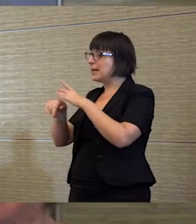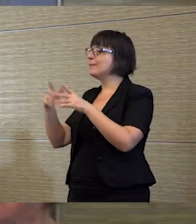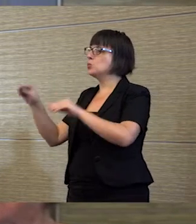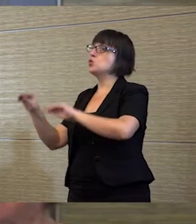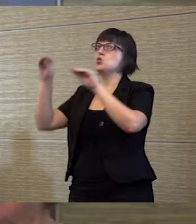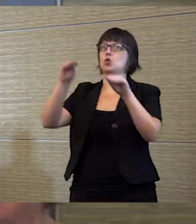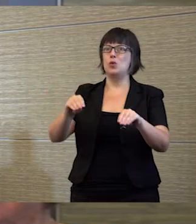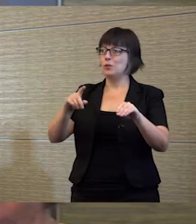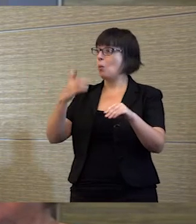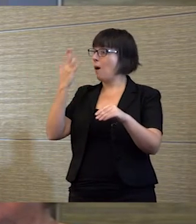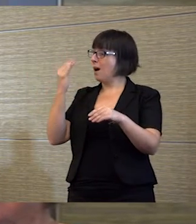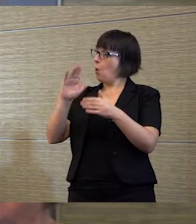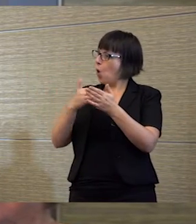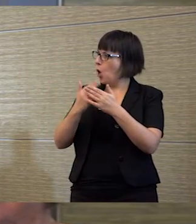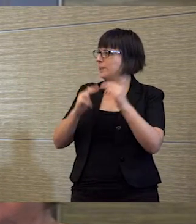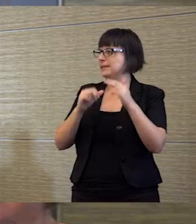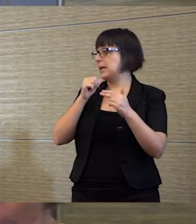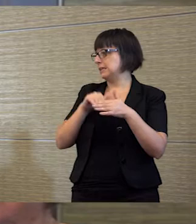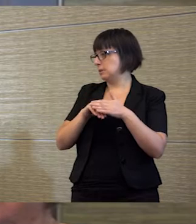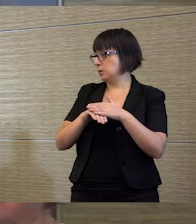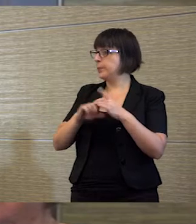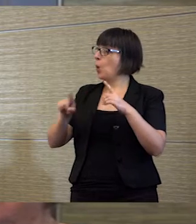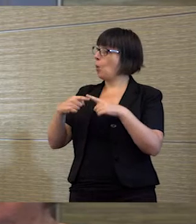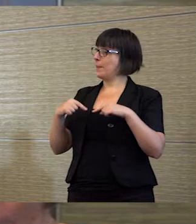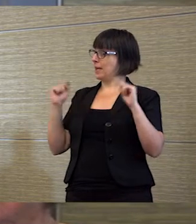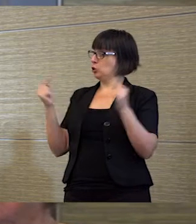the city that the city owns isn't accessible. In fact, when I had my injury